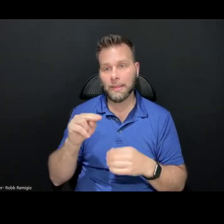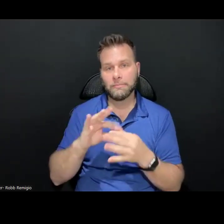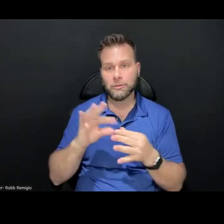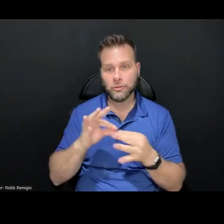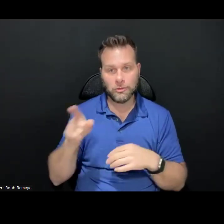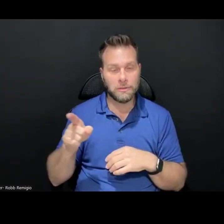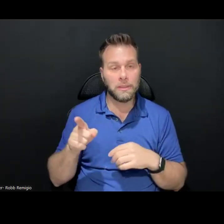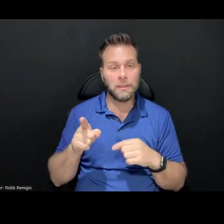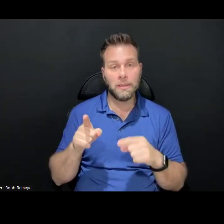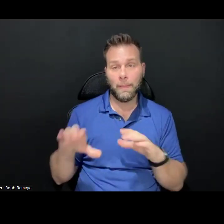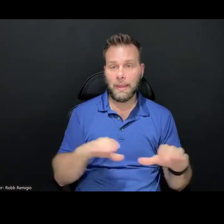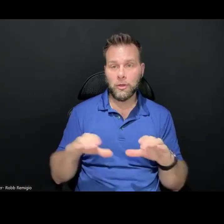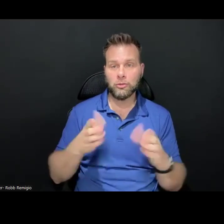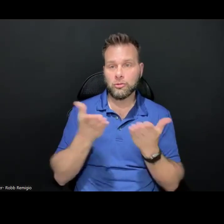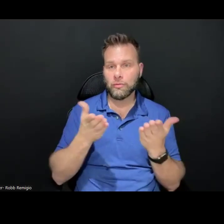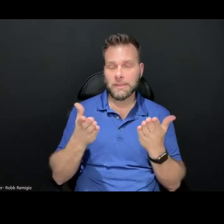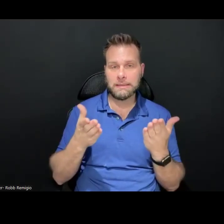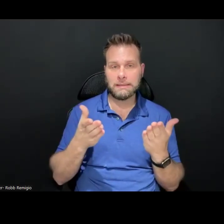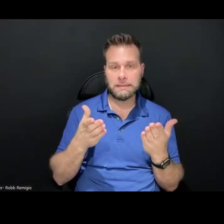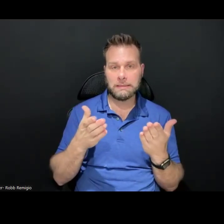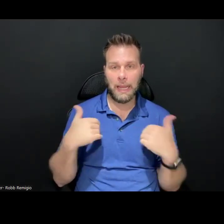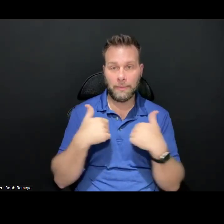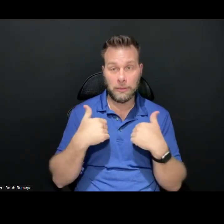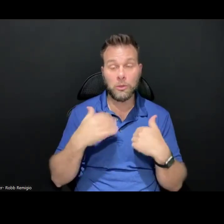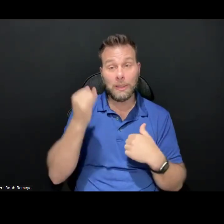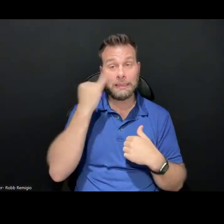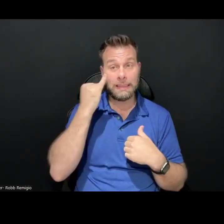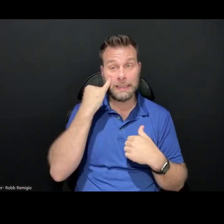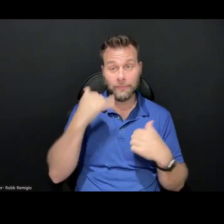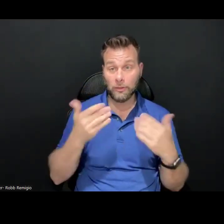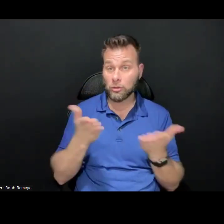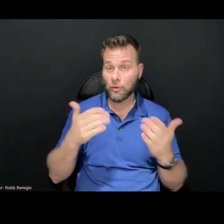on is the behavior of Service You are allowed to deny or ask